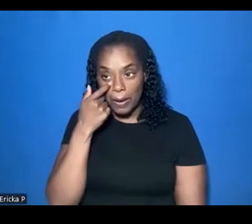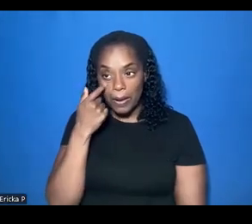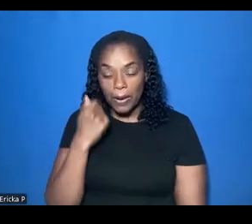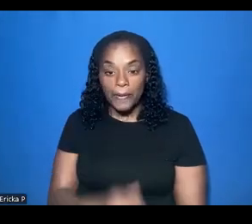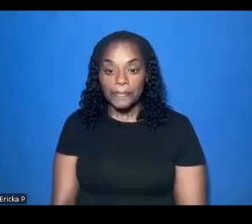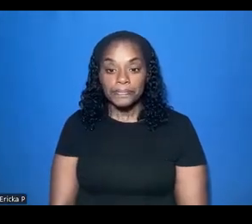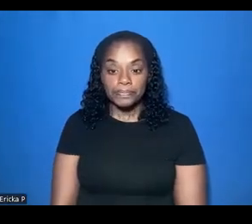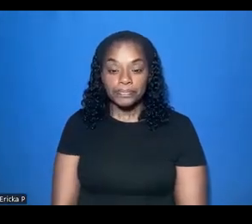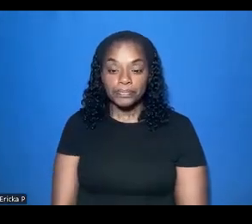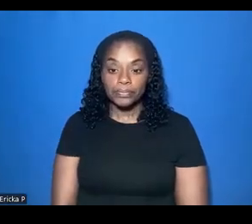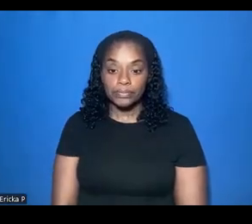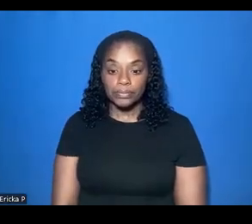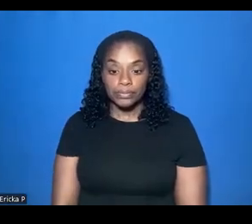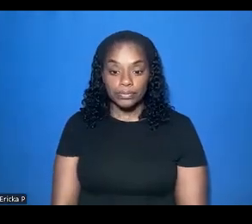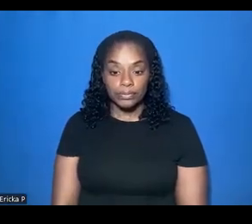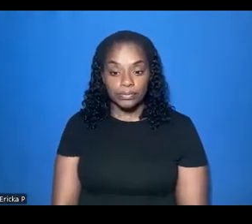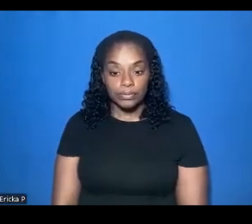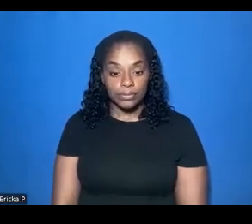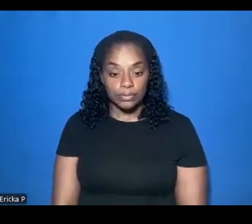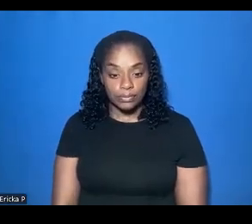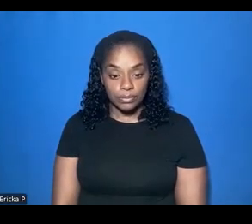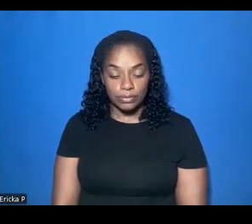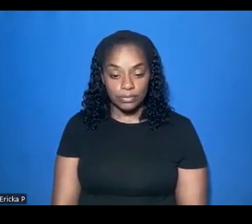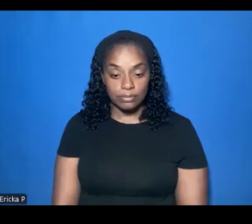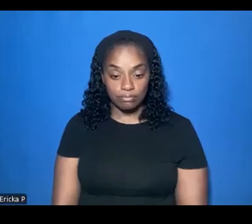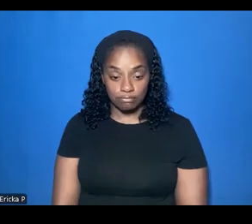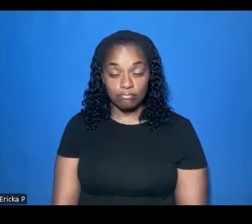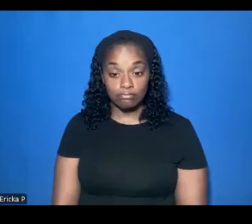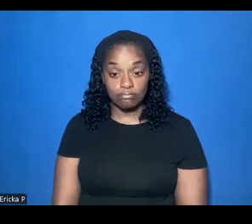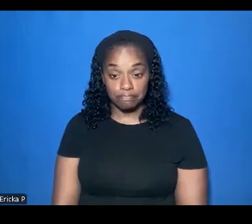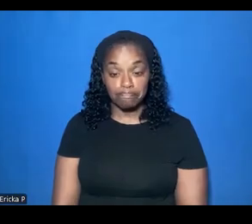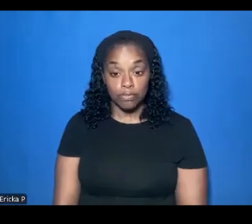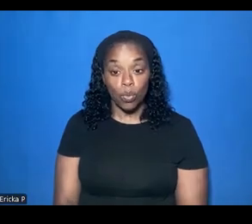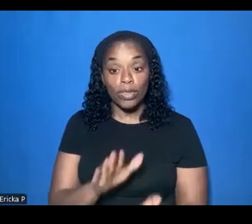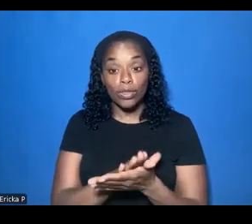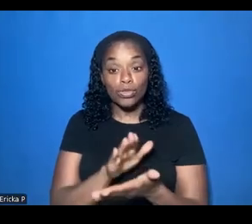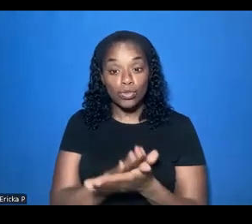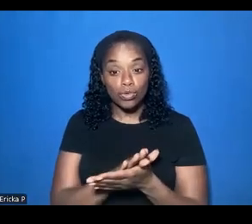is, is that once they establish the child qualifies for Special Education,